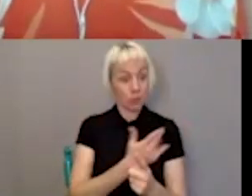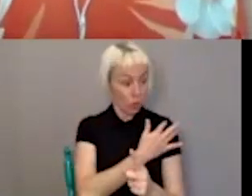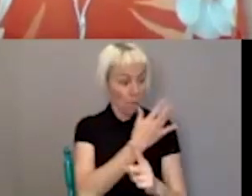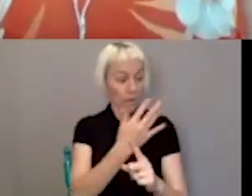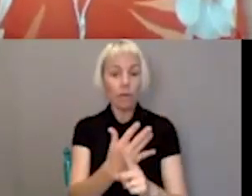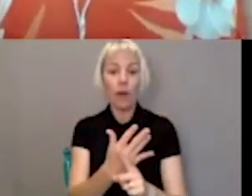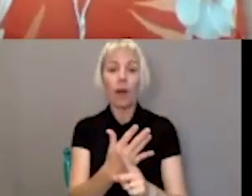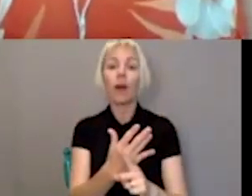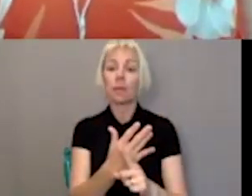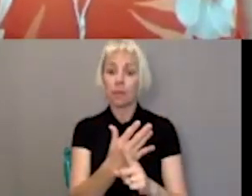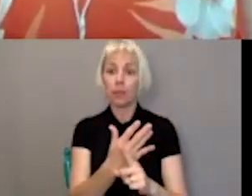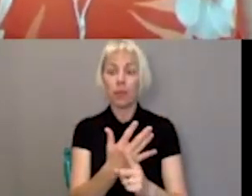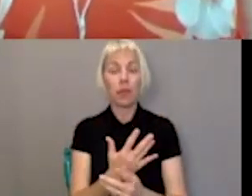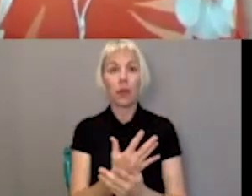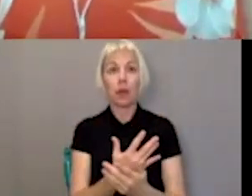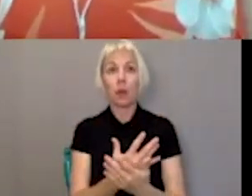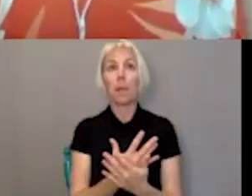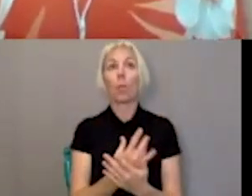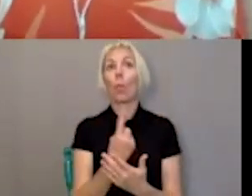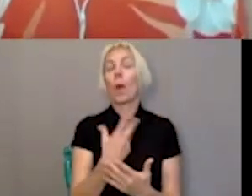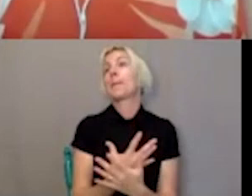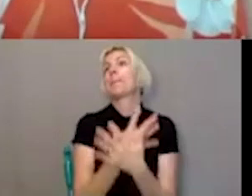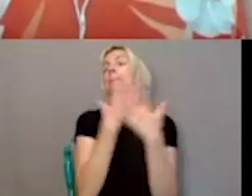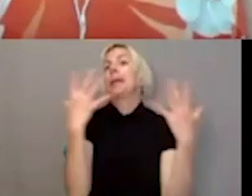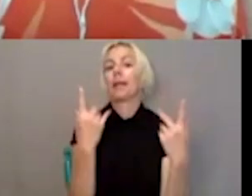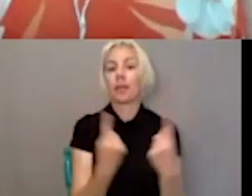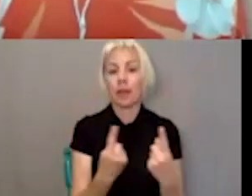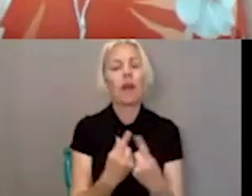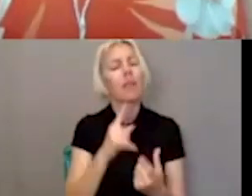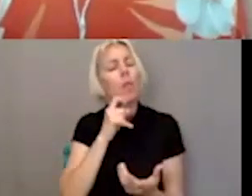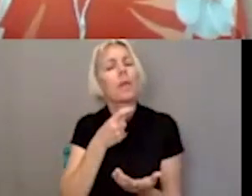though we will have some recommendations at the end of this is that we are hearing directly